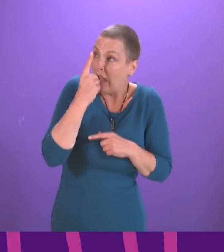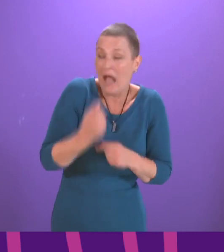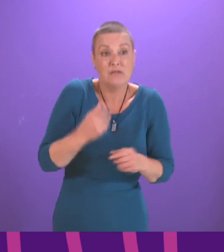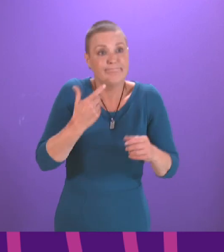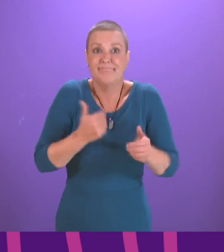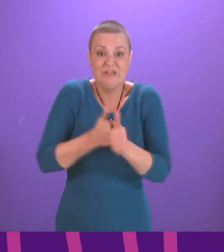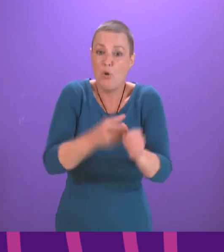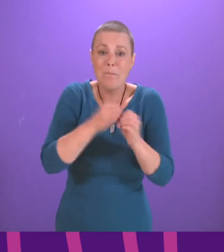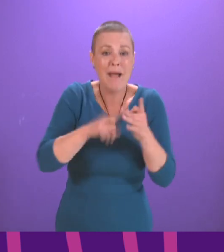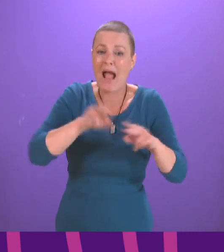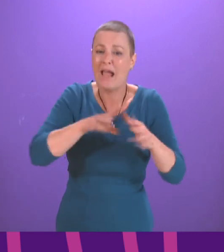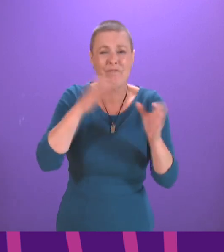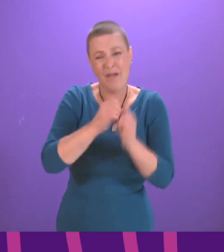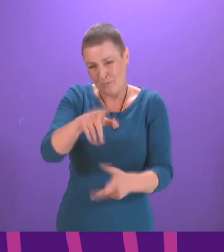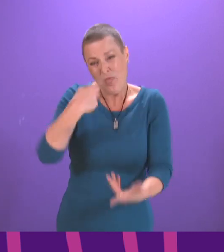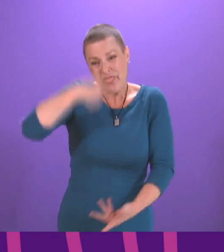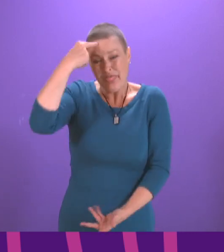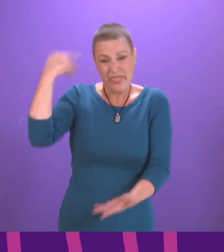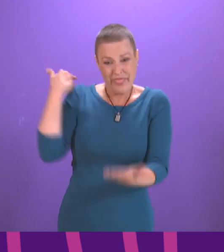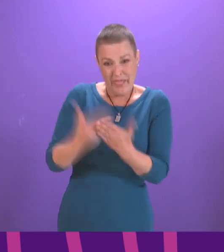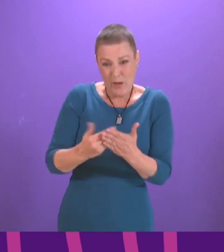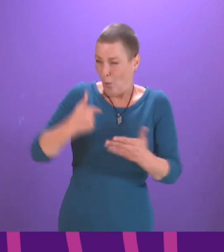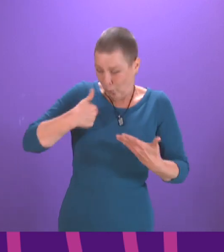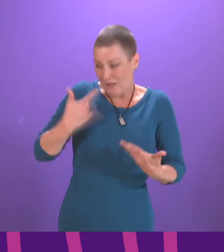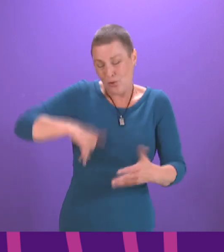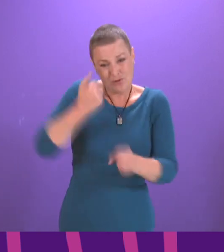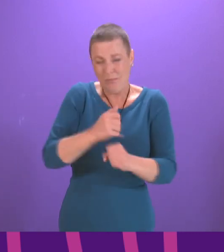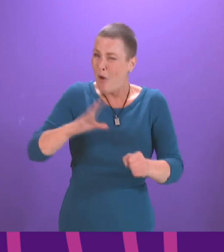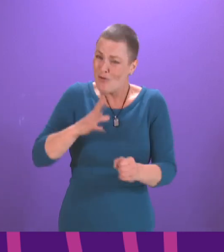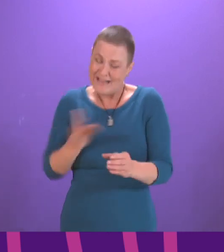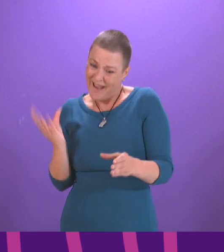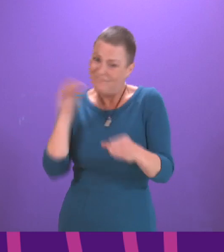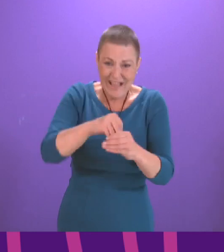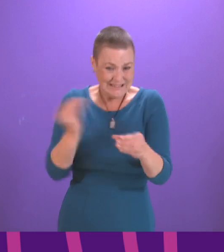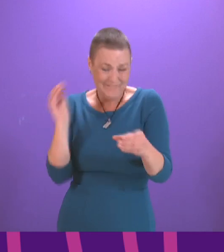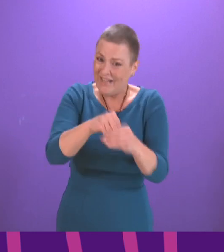not have come this far with the scale of investment that we have already made in BiFab only to